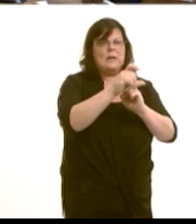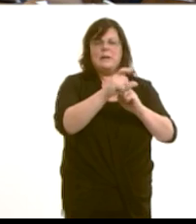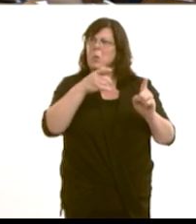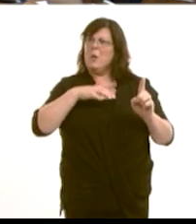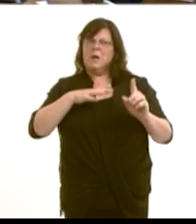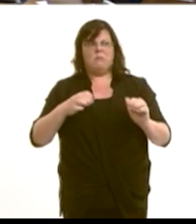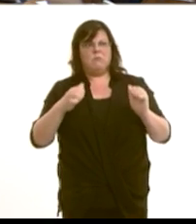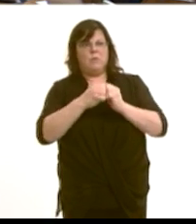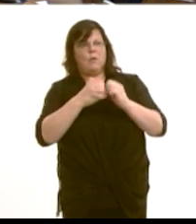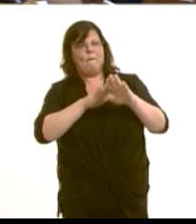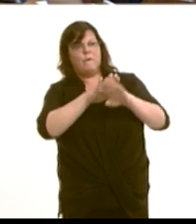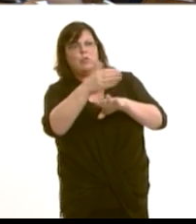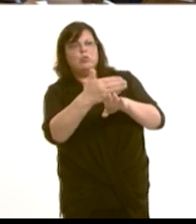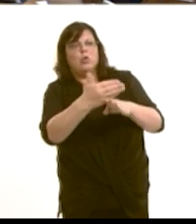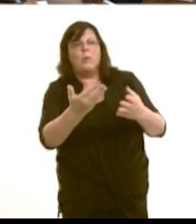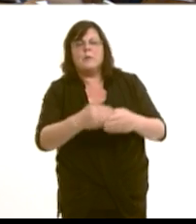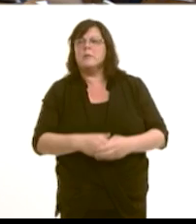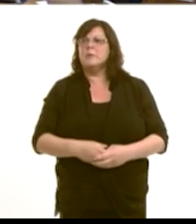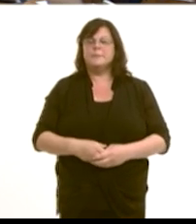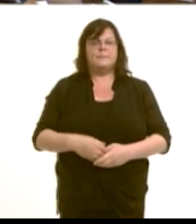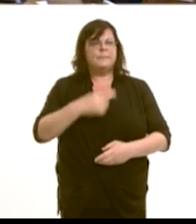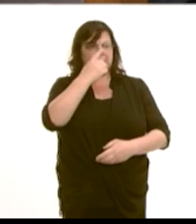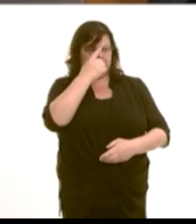Carwyn Jones: First of all, sheís right to point out the funding gap that would exist.